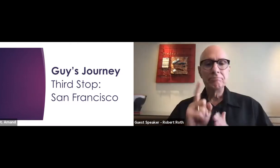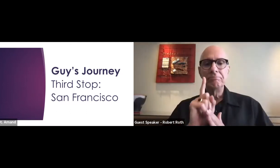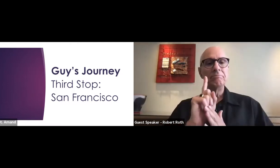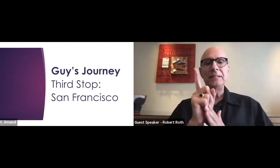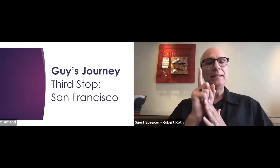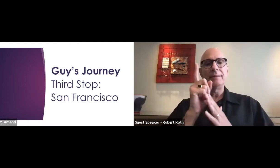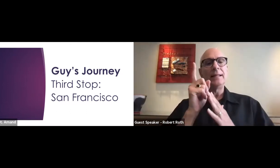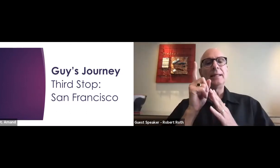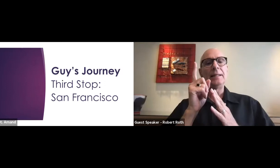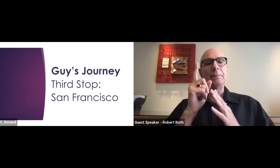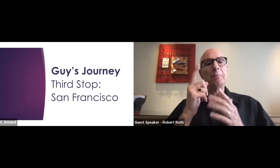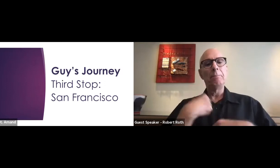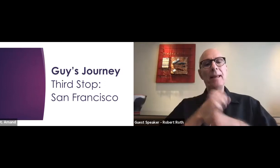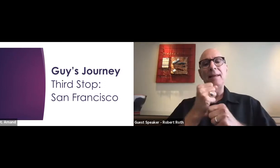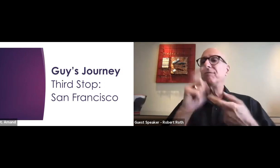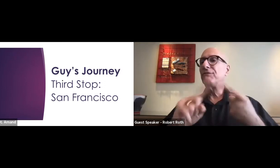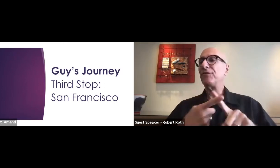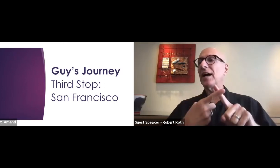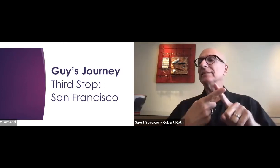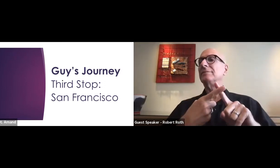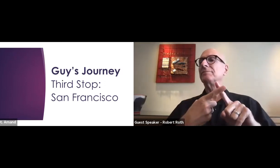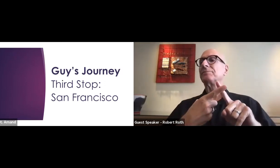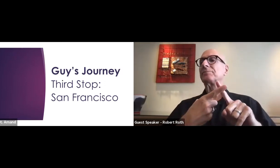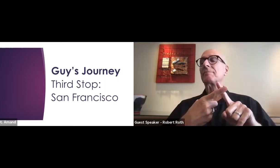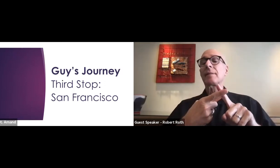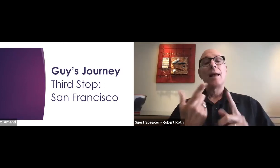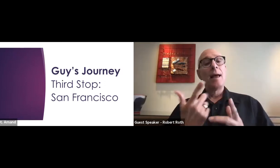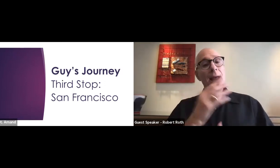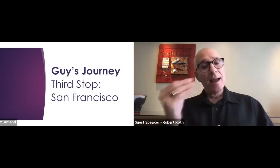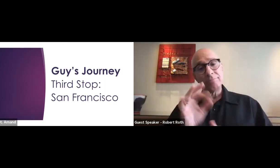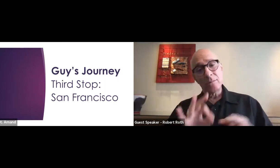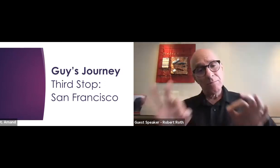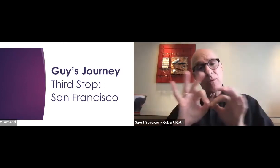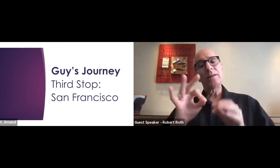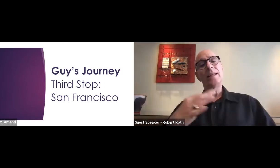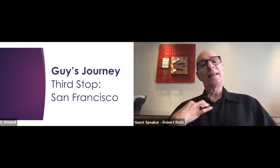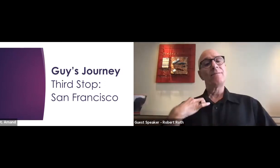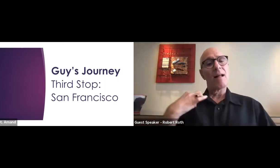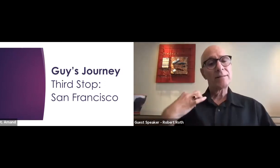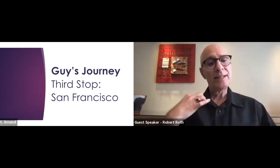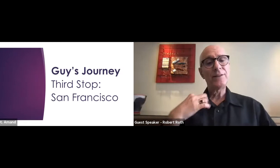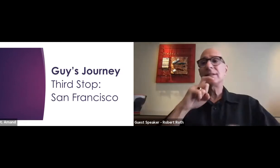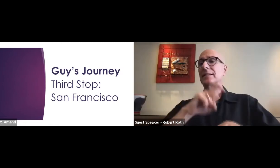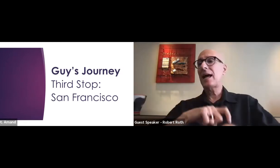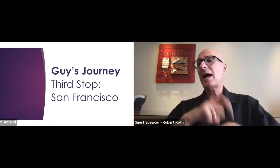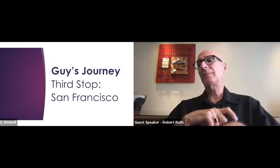and the moment he got landed, he immediately started making friends